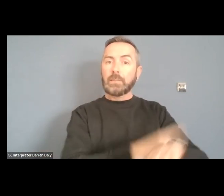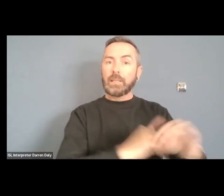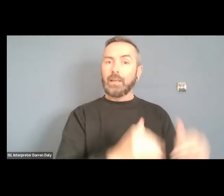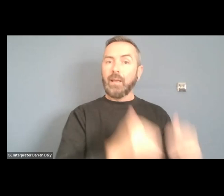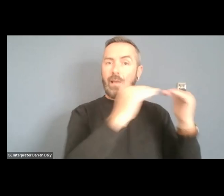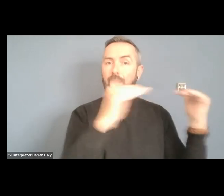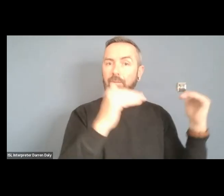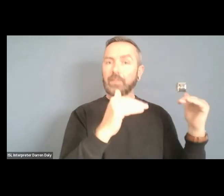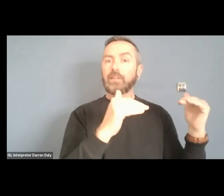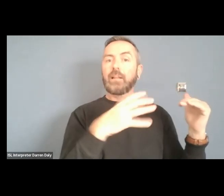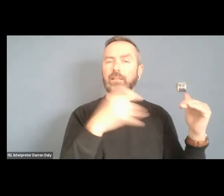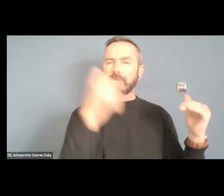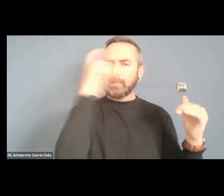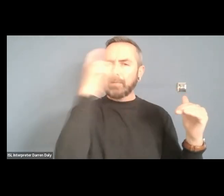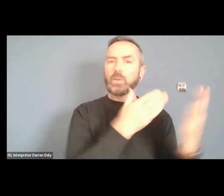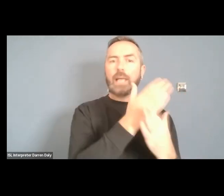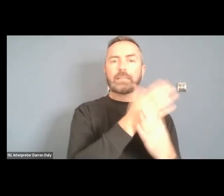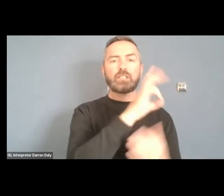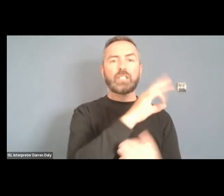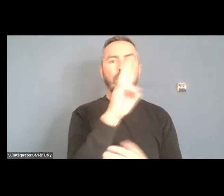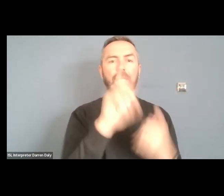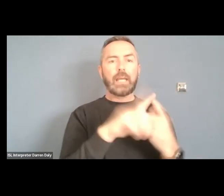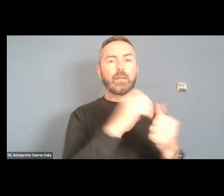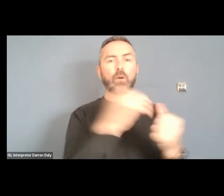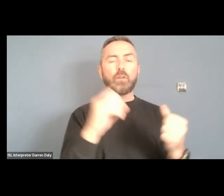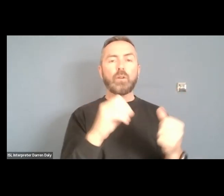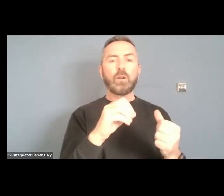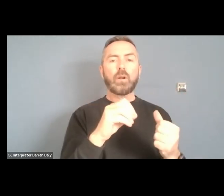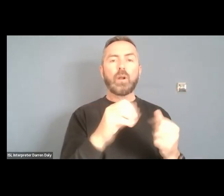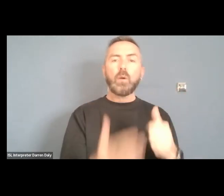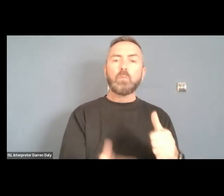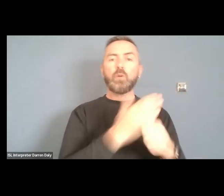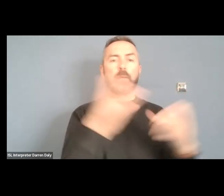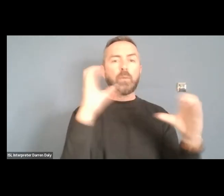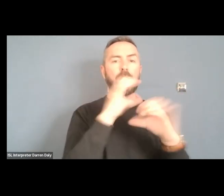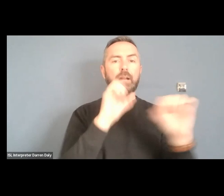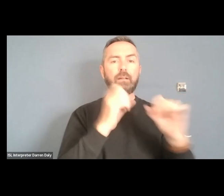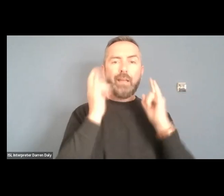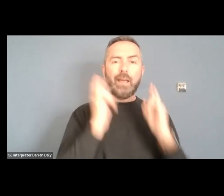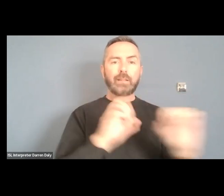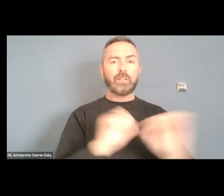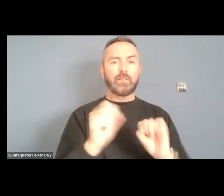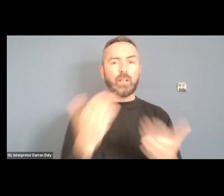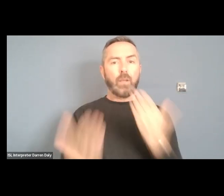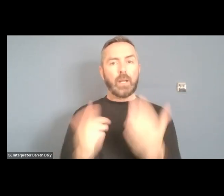was difficult to access GP and other primary care health services, compared to 12% of non-disabled respondents.